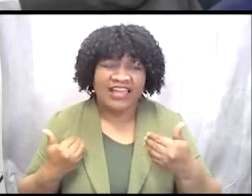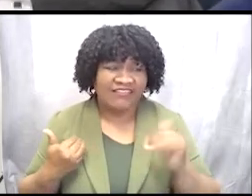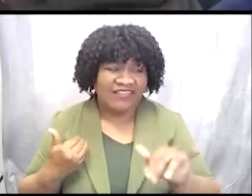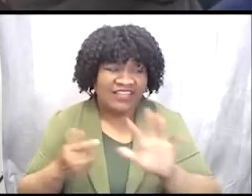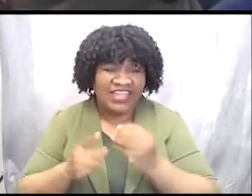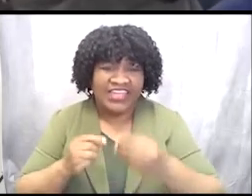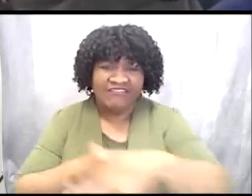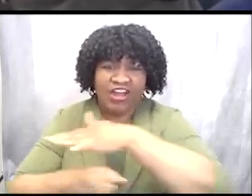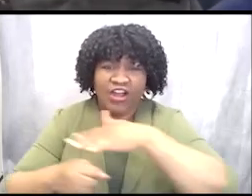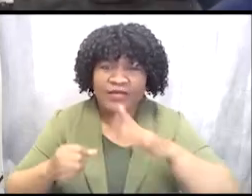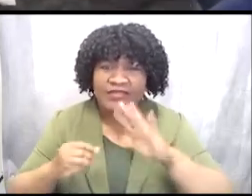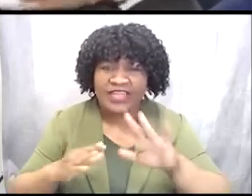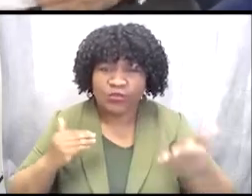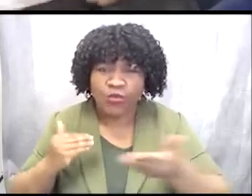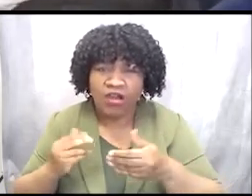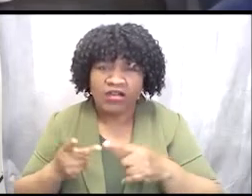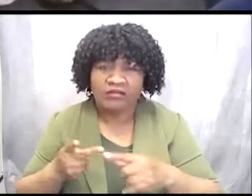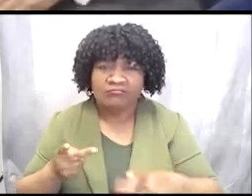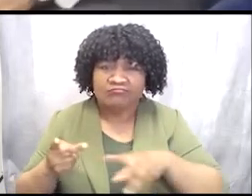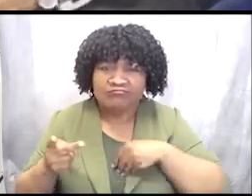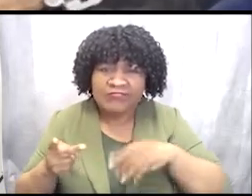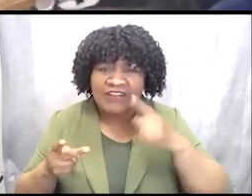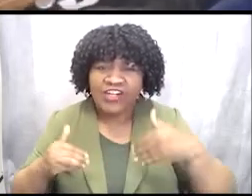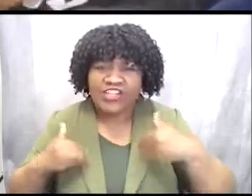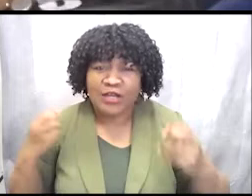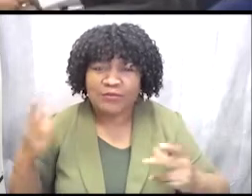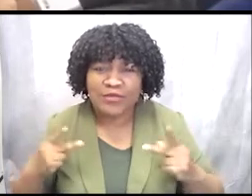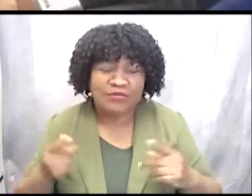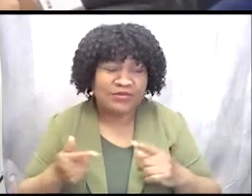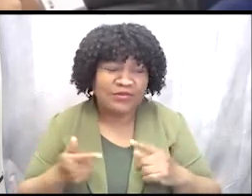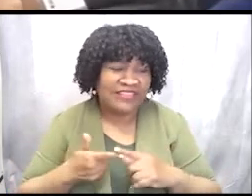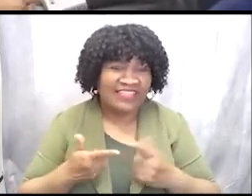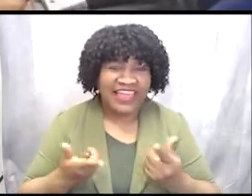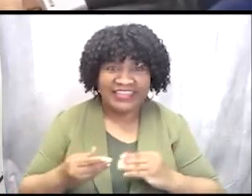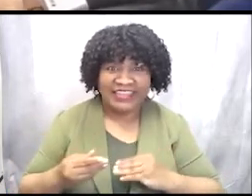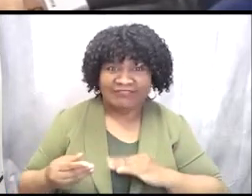that are welcoming and affirming to young people, that build their esteem?